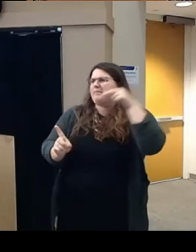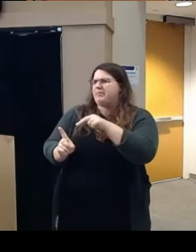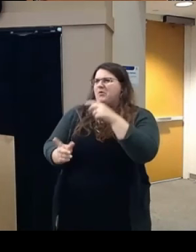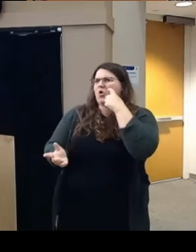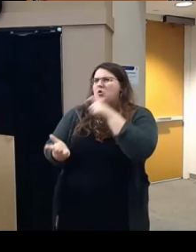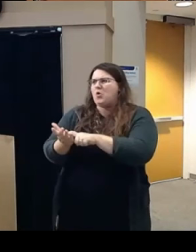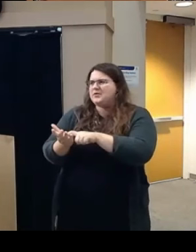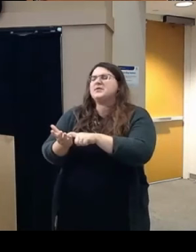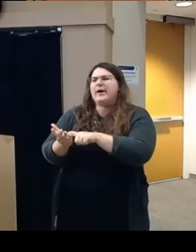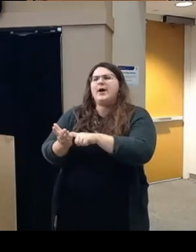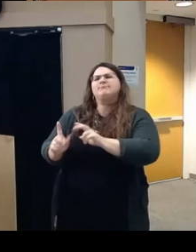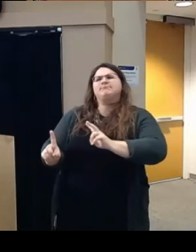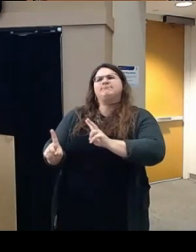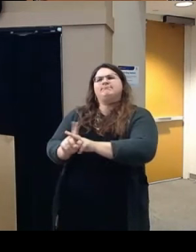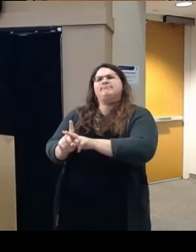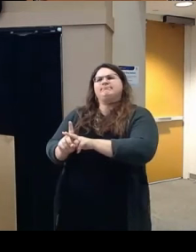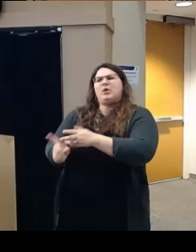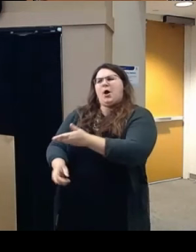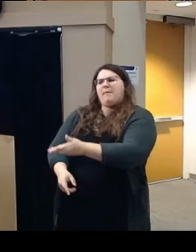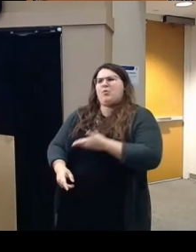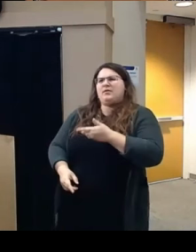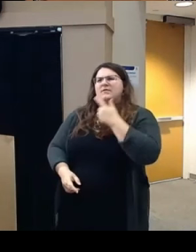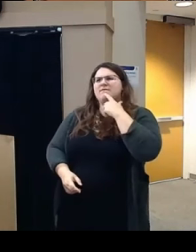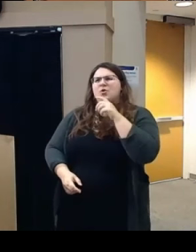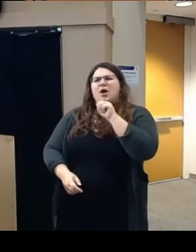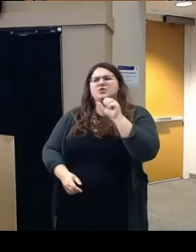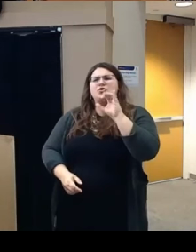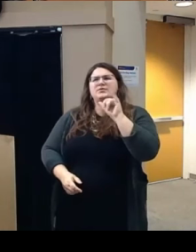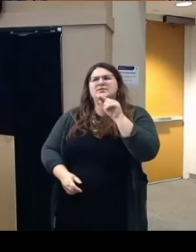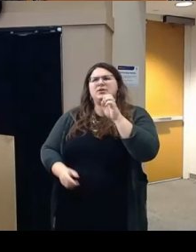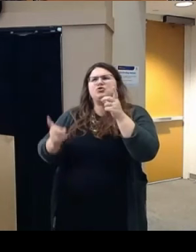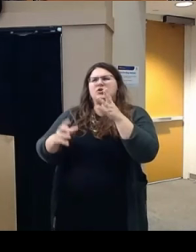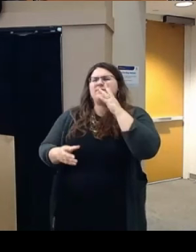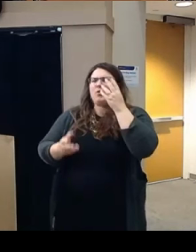appointment in 2021 to associate director of informatics for Psychiatry so I'll talk a little